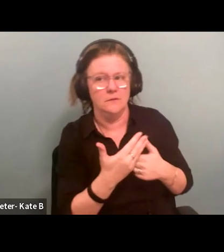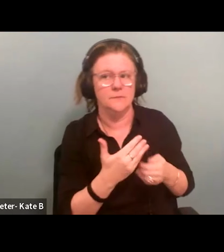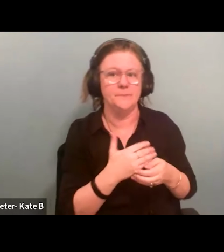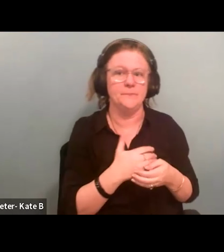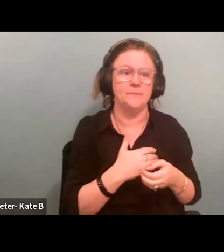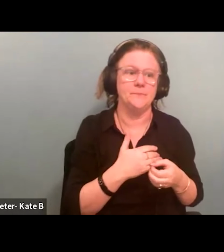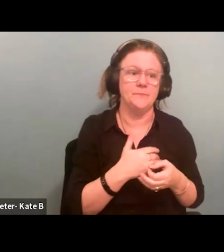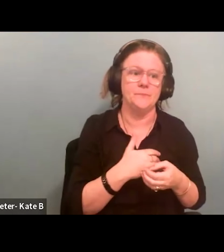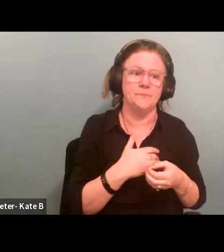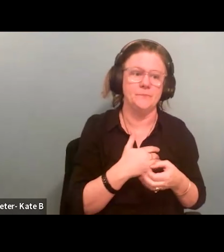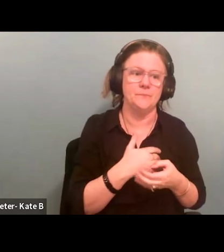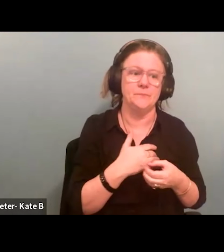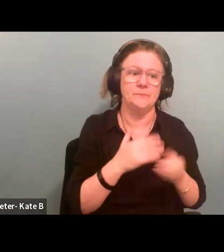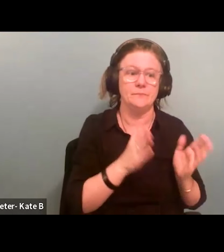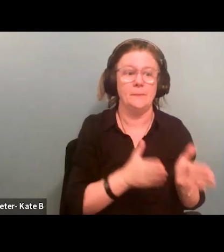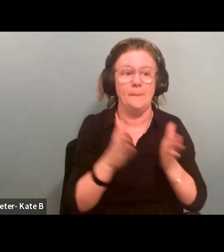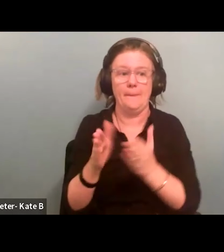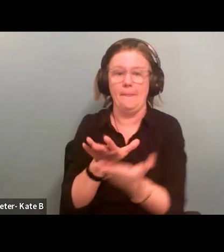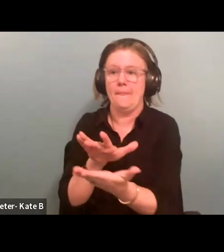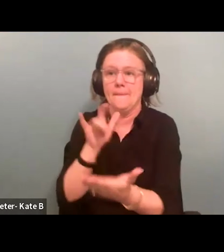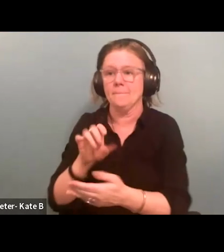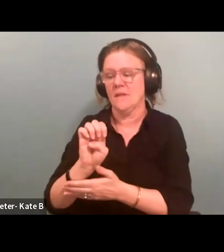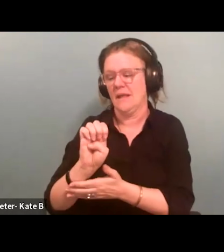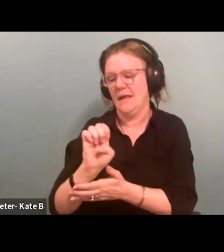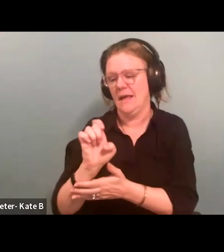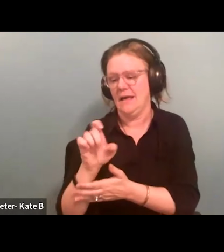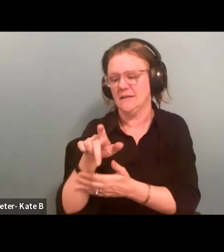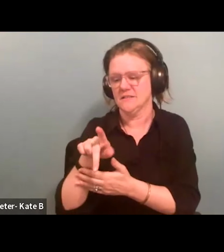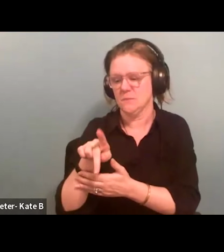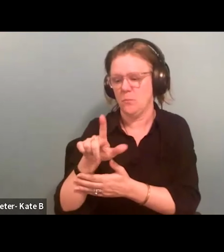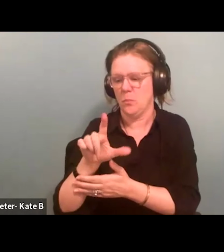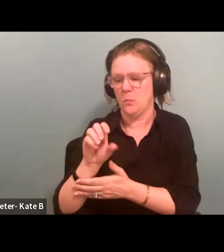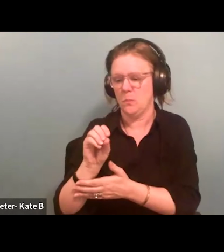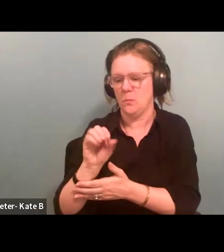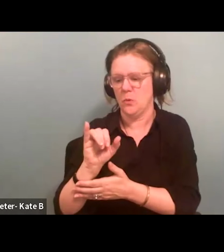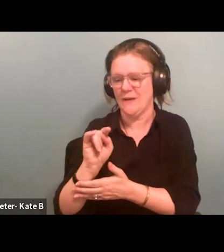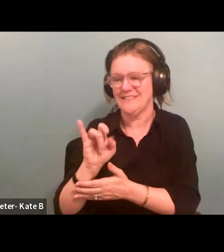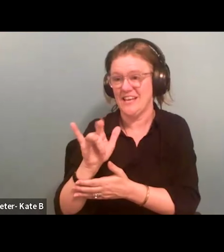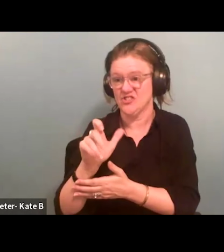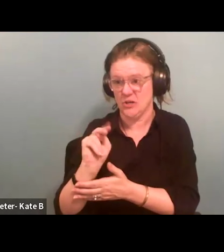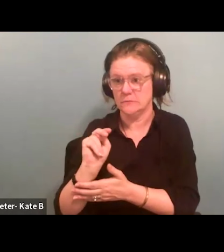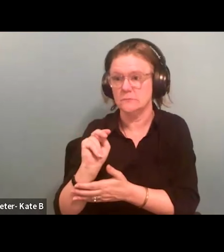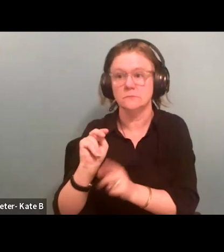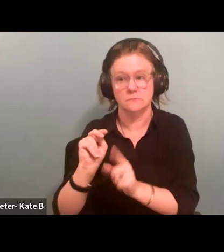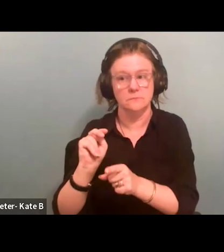The third area is exploitation. I think exploitation, especially in light